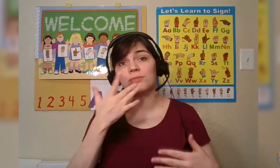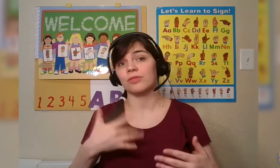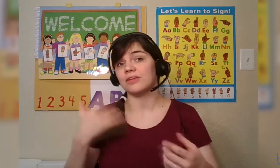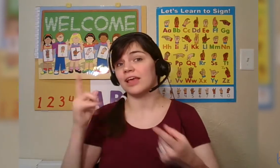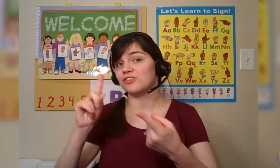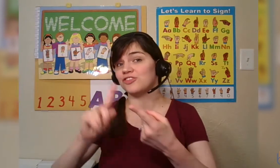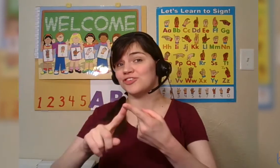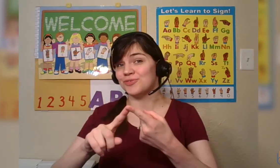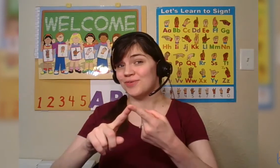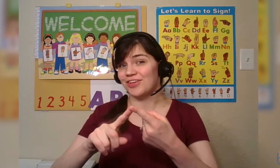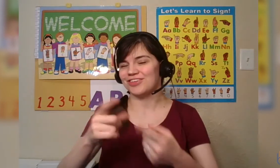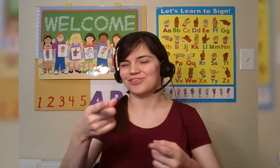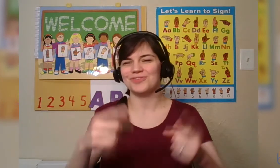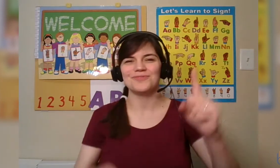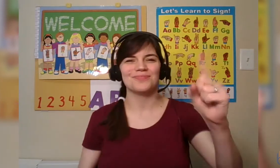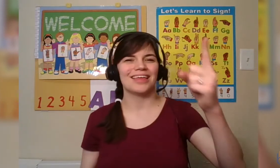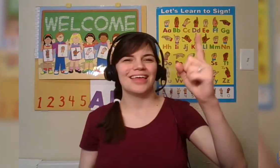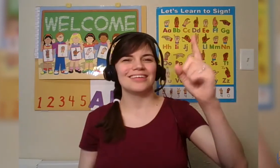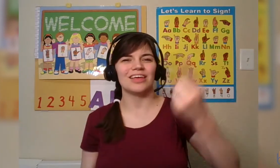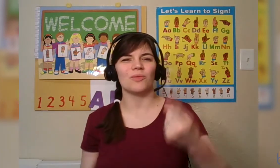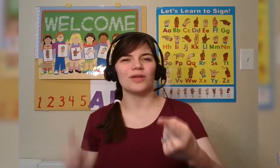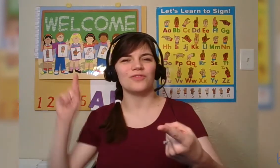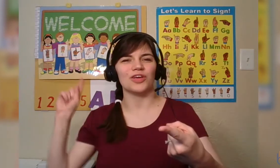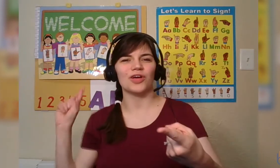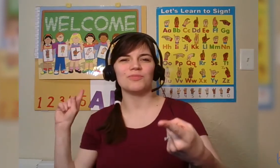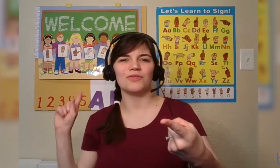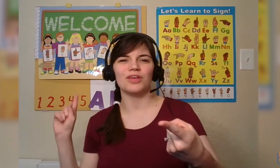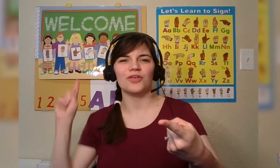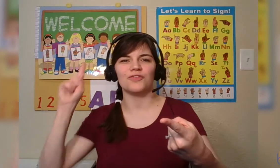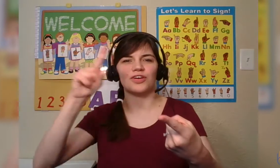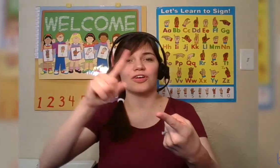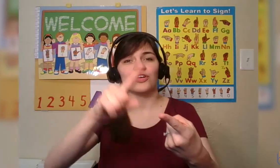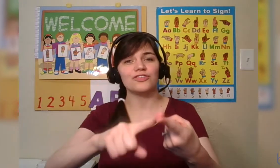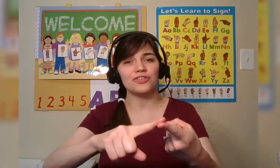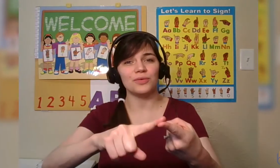to you," take one finger and move the other finger to it.